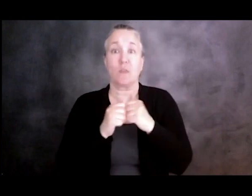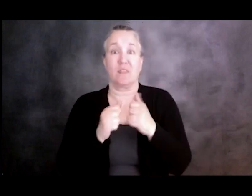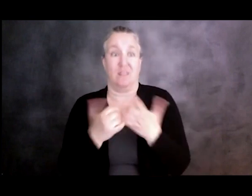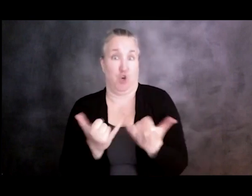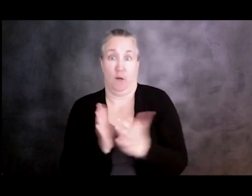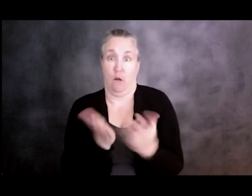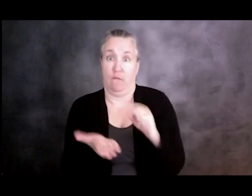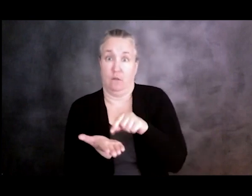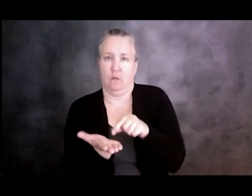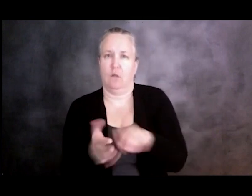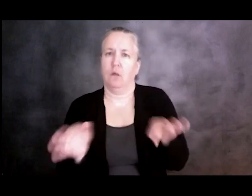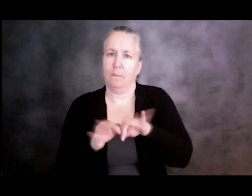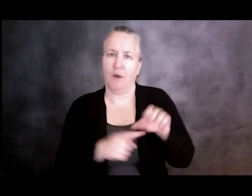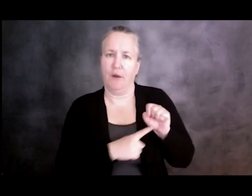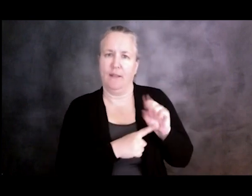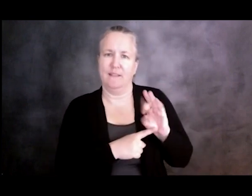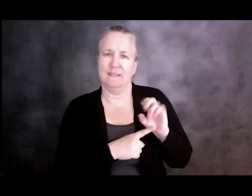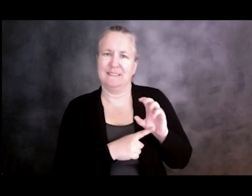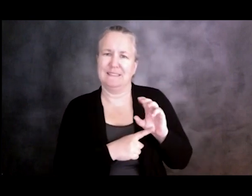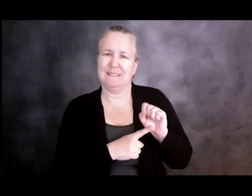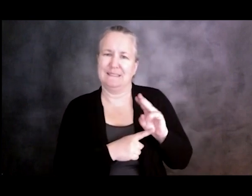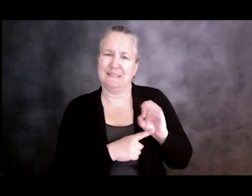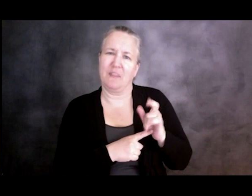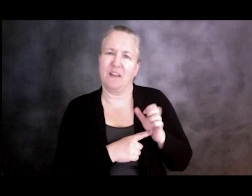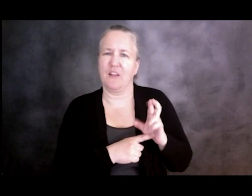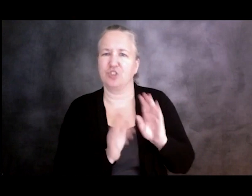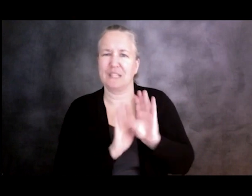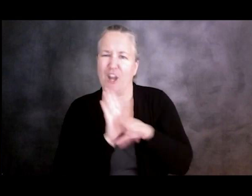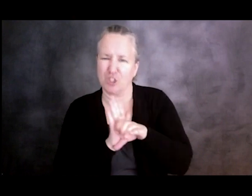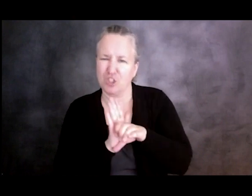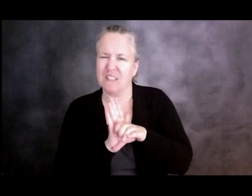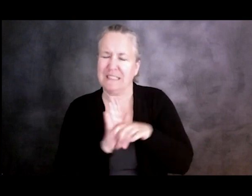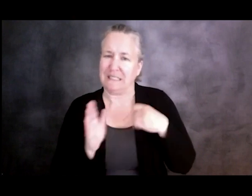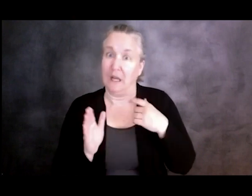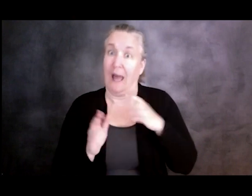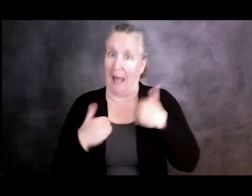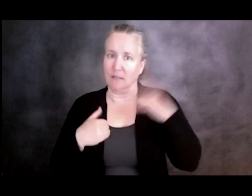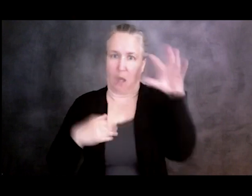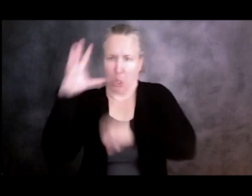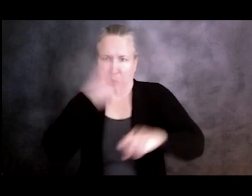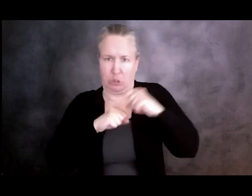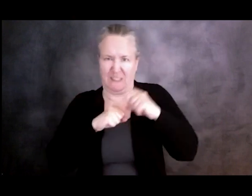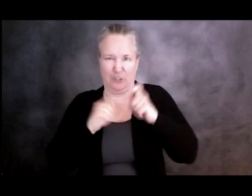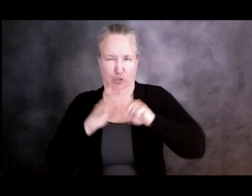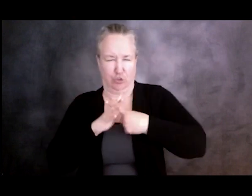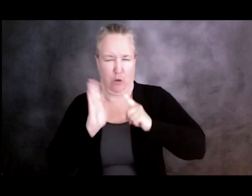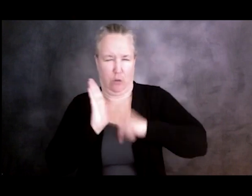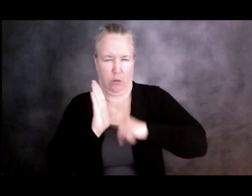to have our sympathizer question all of his assumptions. In The Sympathizer, he is beginning